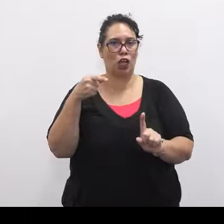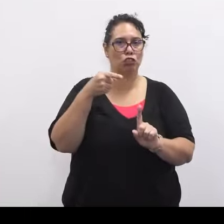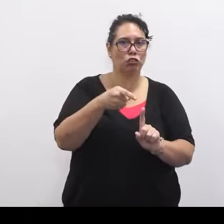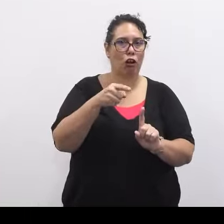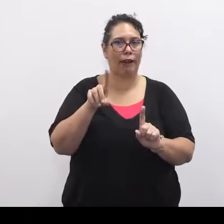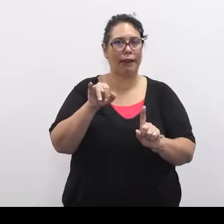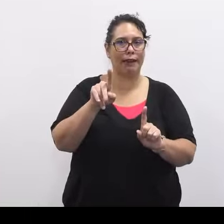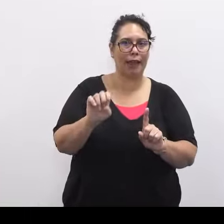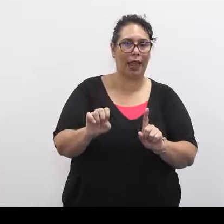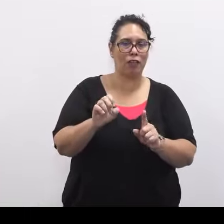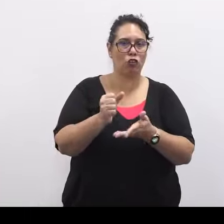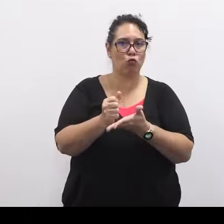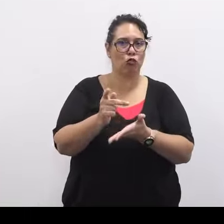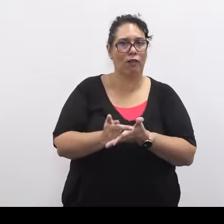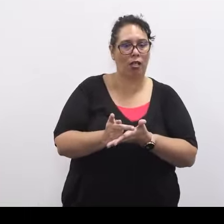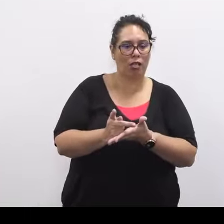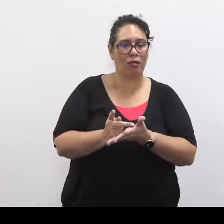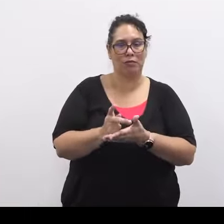of our new map is December 1st.